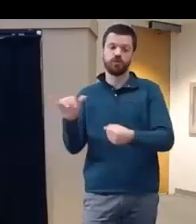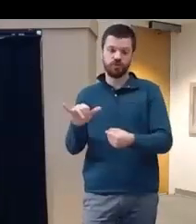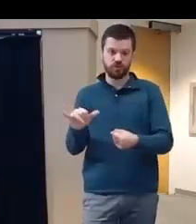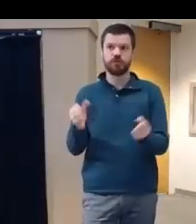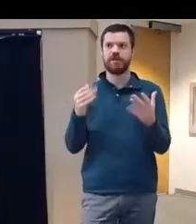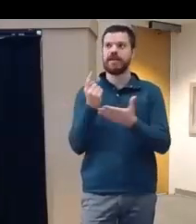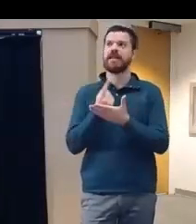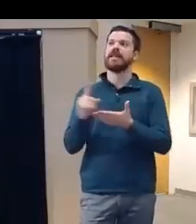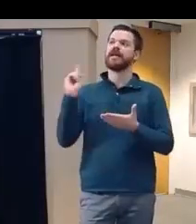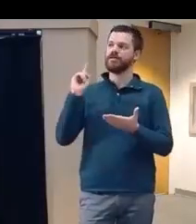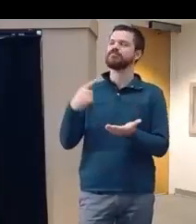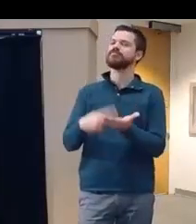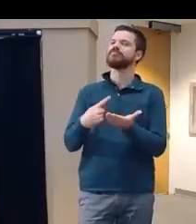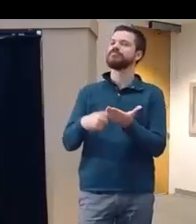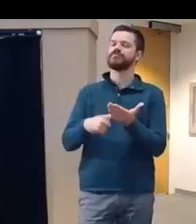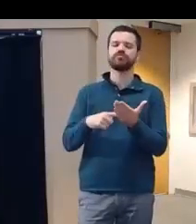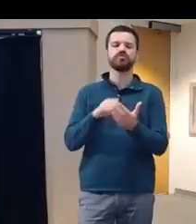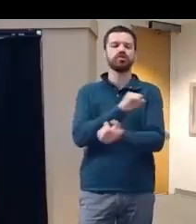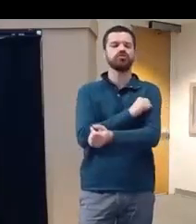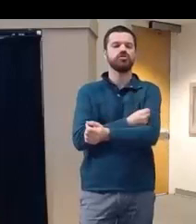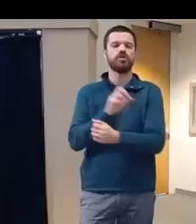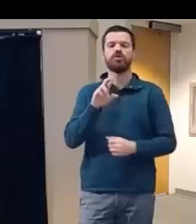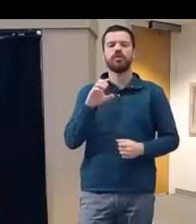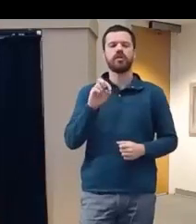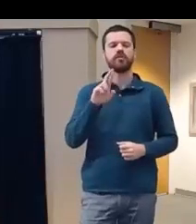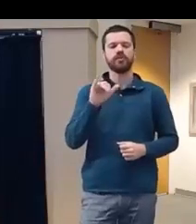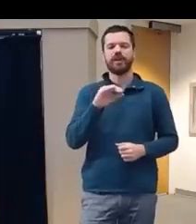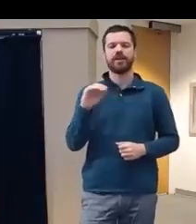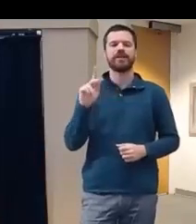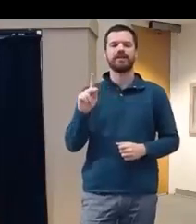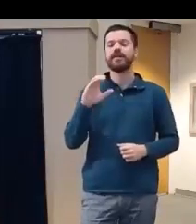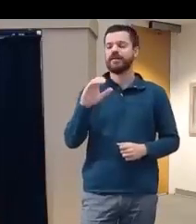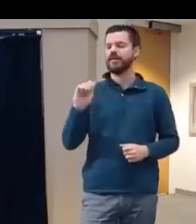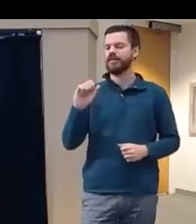Lots last week about strong recovery and the ksac training program as well as the